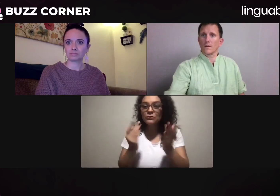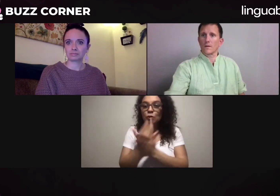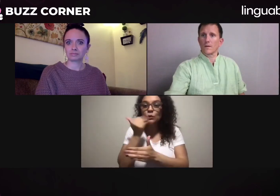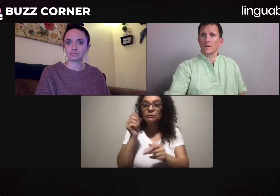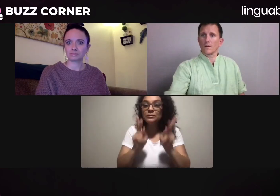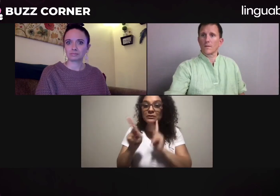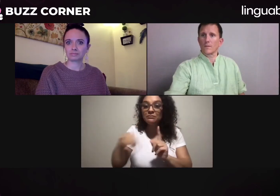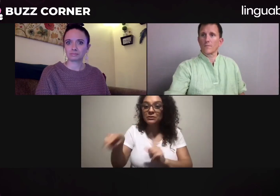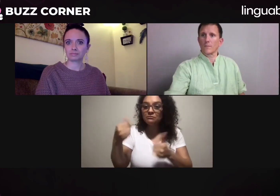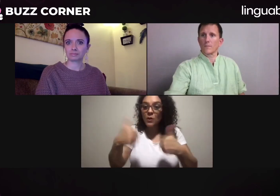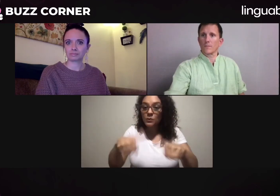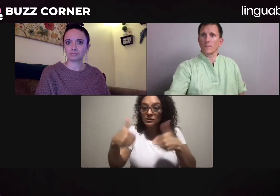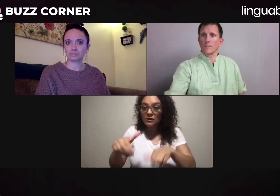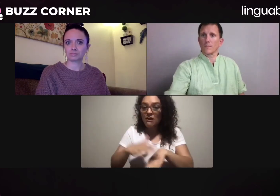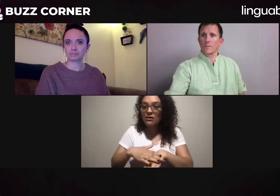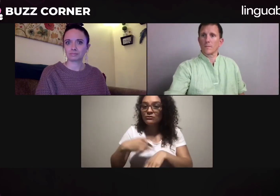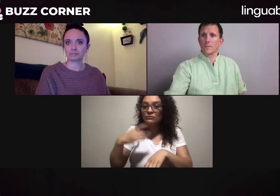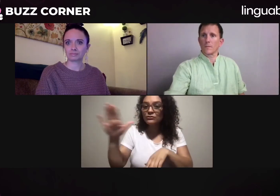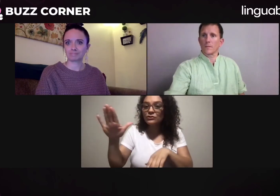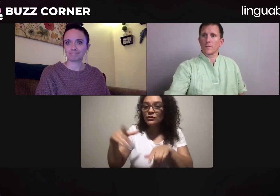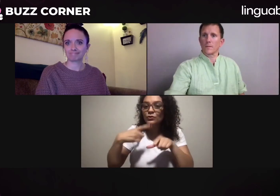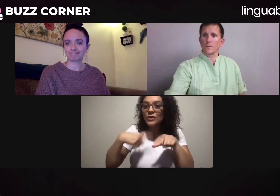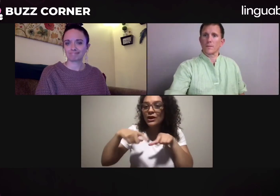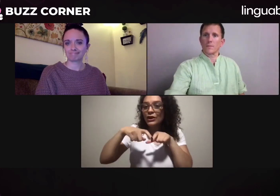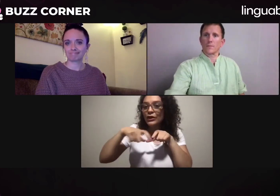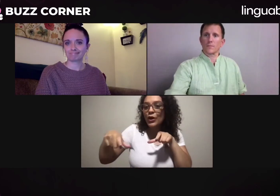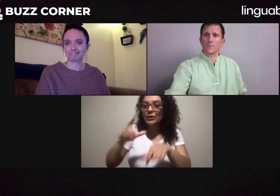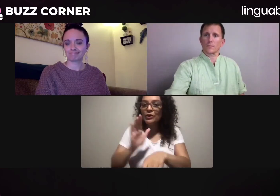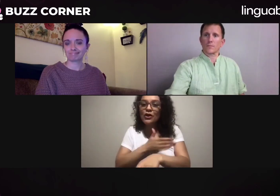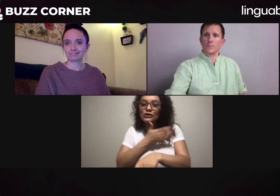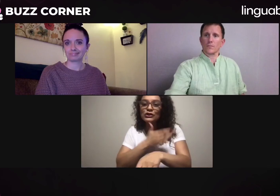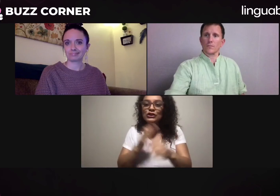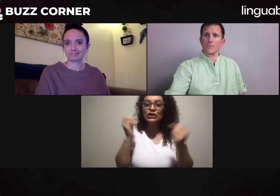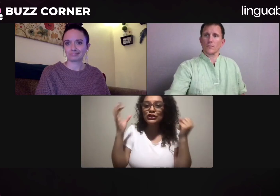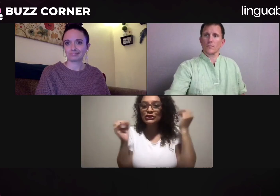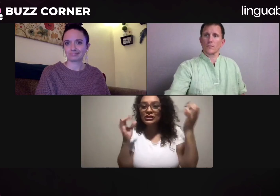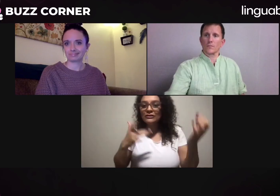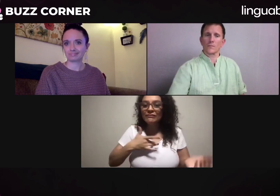I am seeing people posting their red carpet work